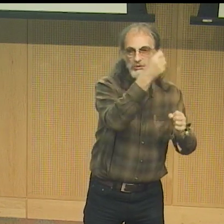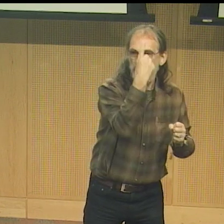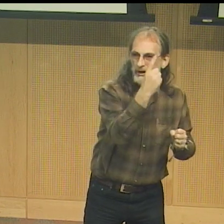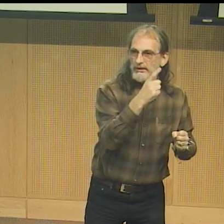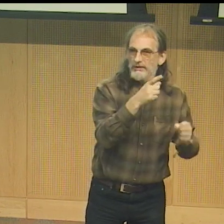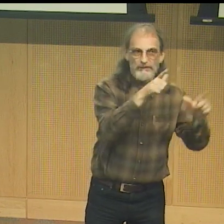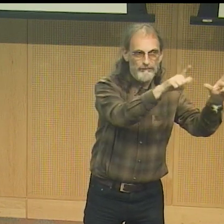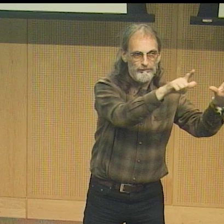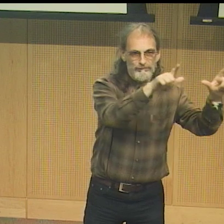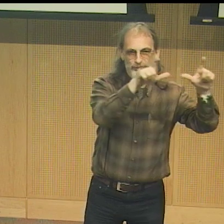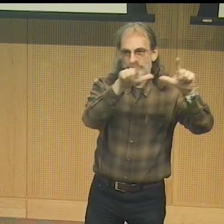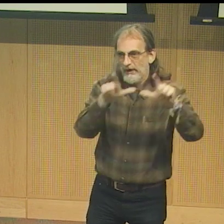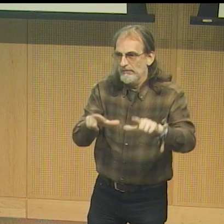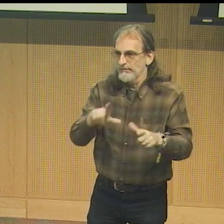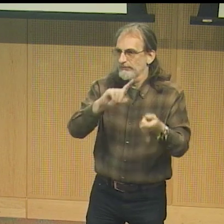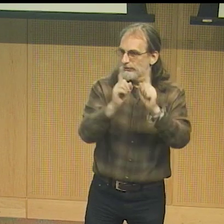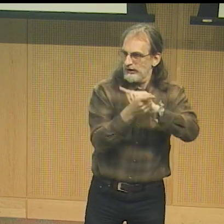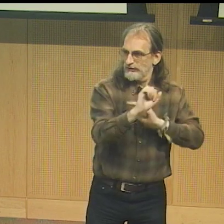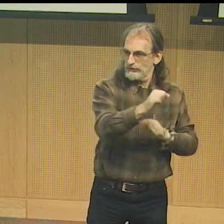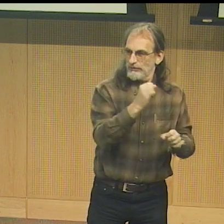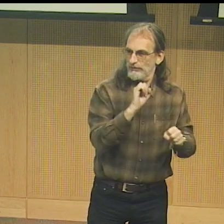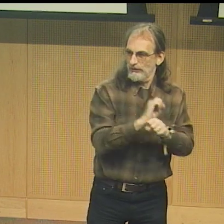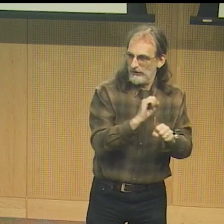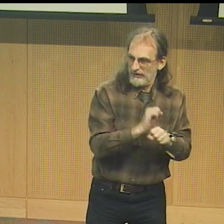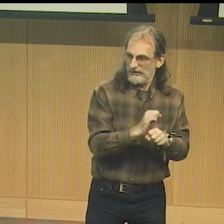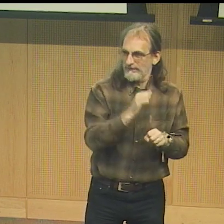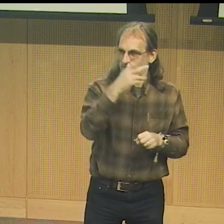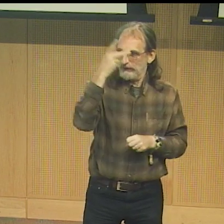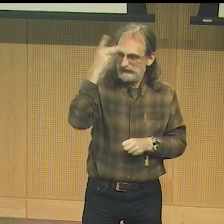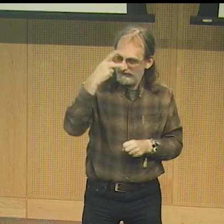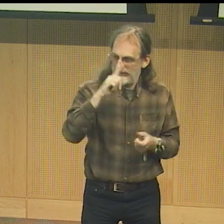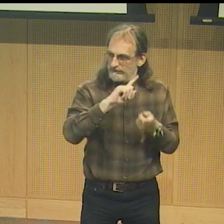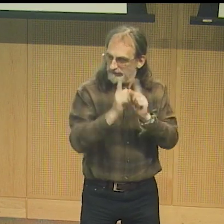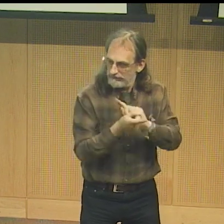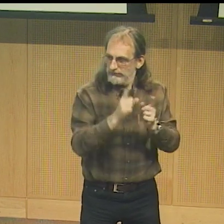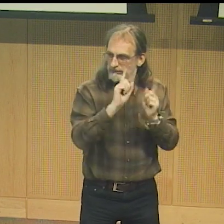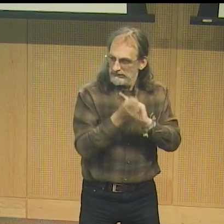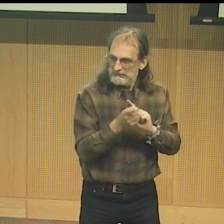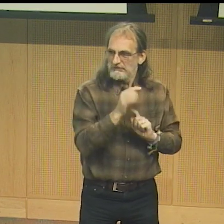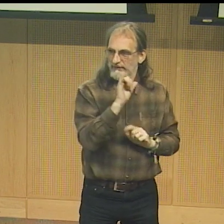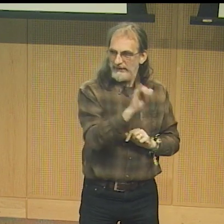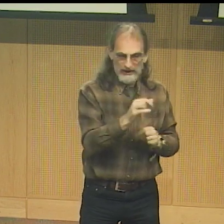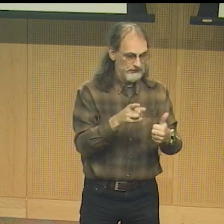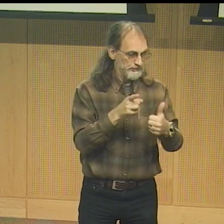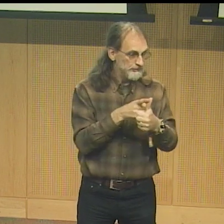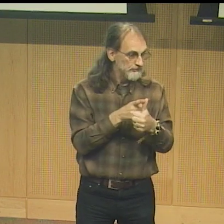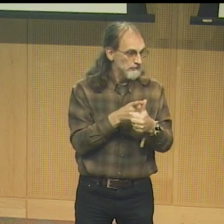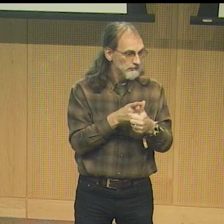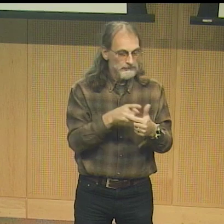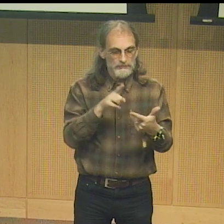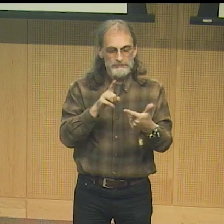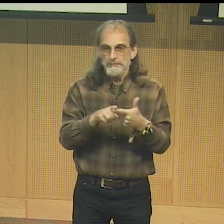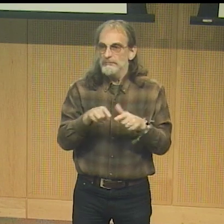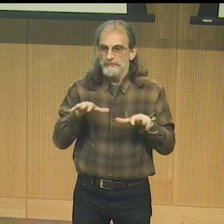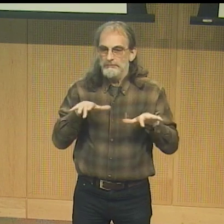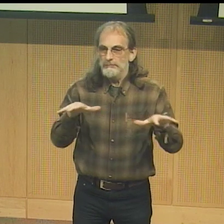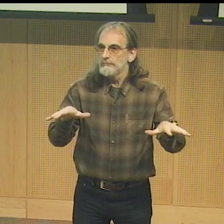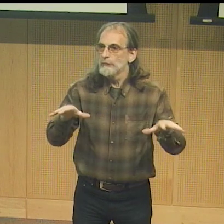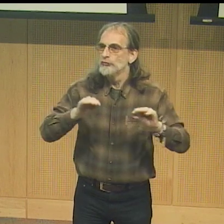a greater understanding of Deafhood and the reframing concepts and philosophies that it brings to cultural awareness.